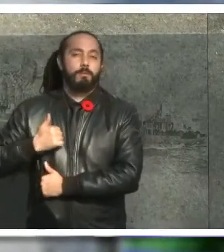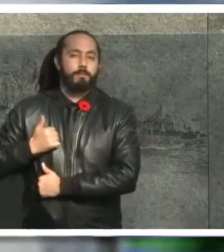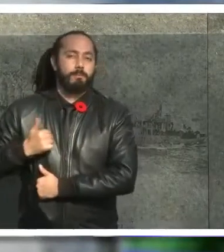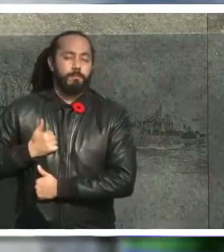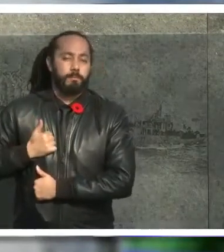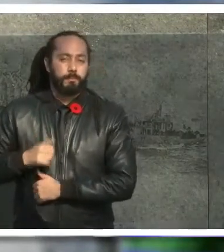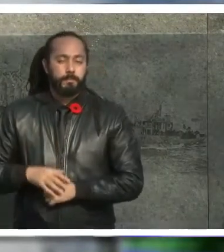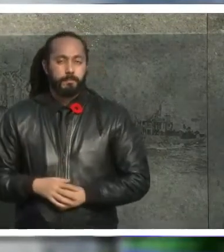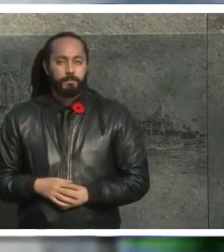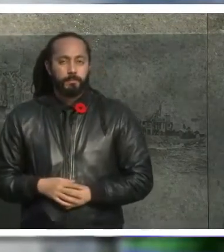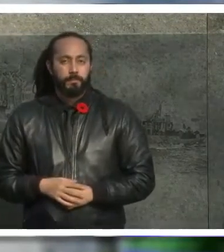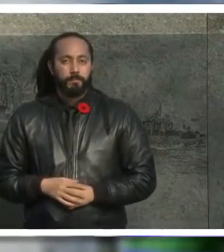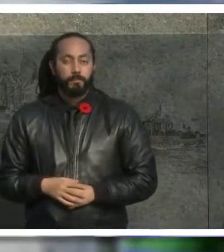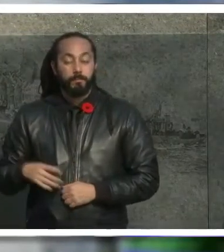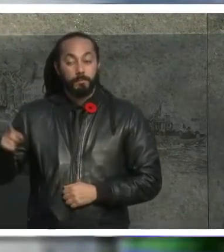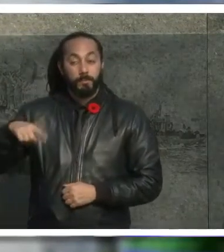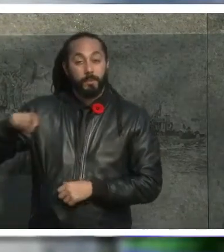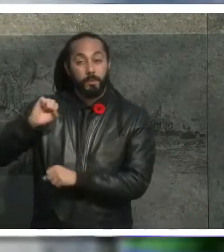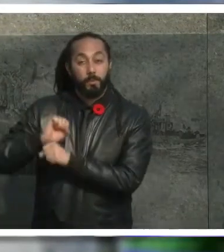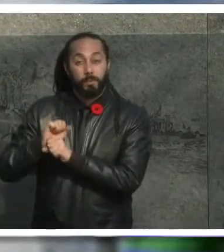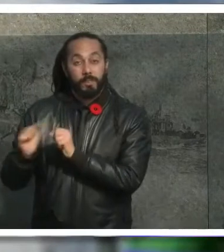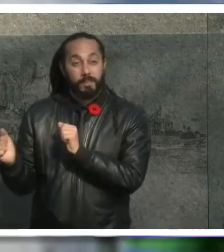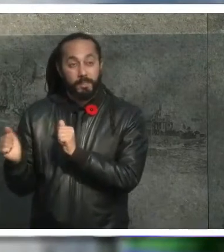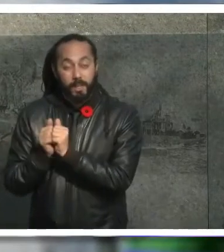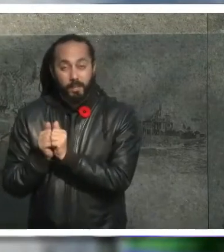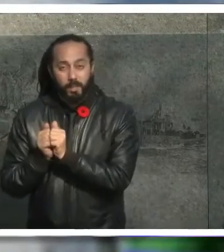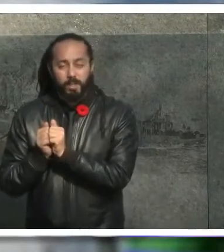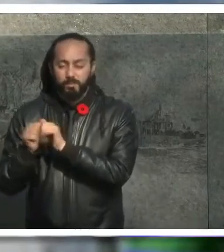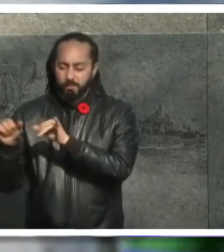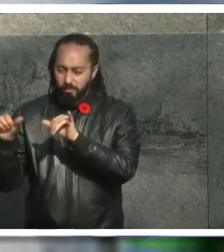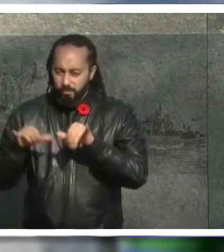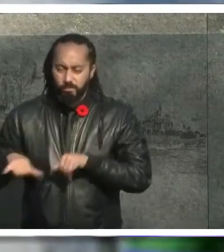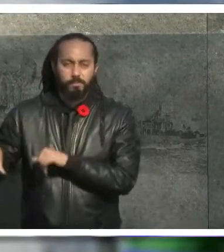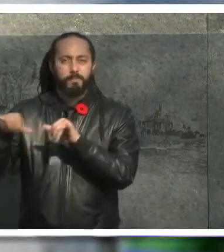Working together in common cause members of the Canadian forces